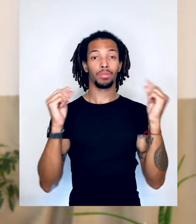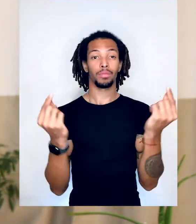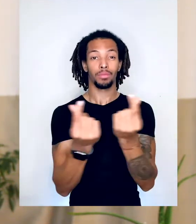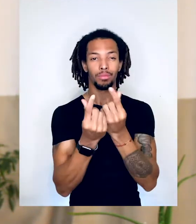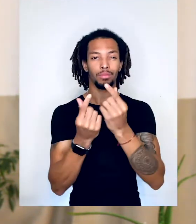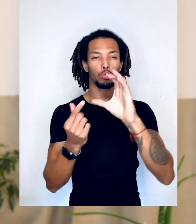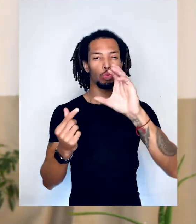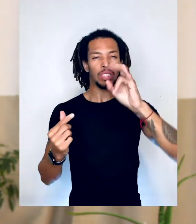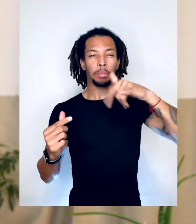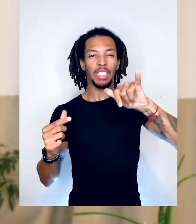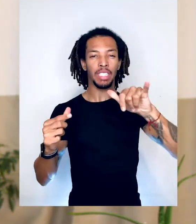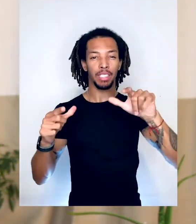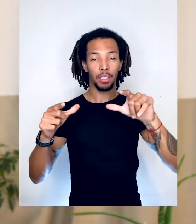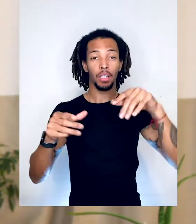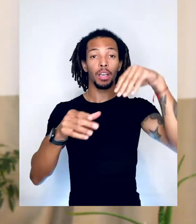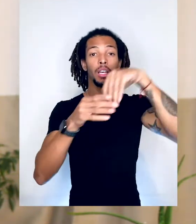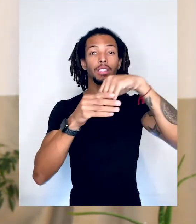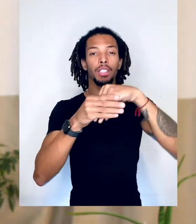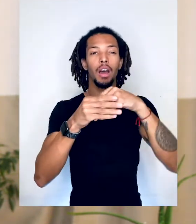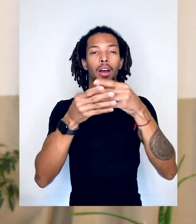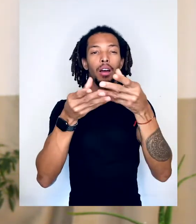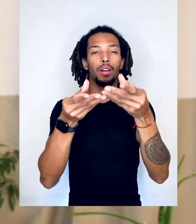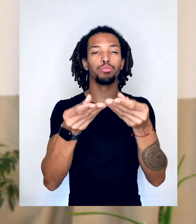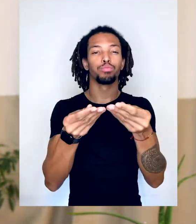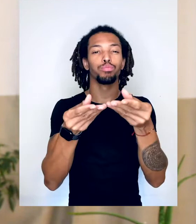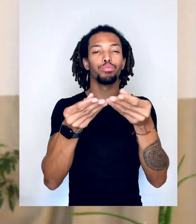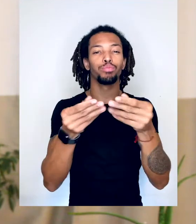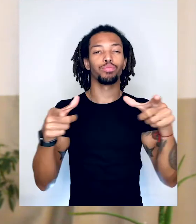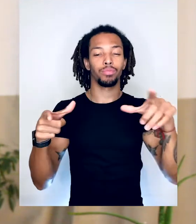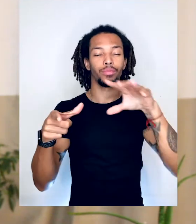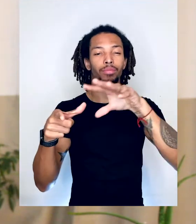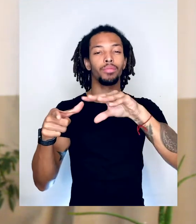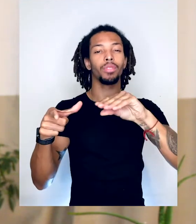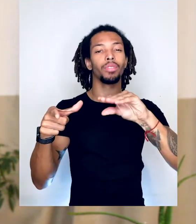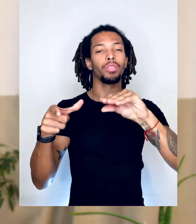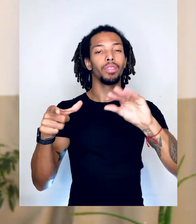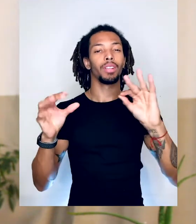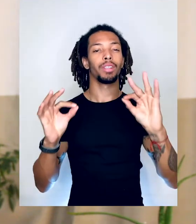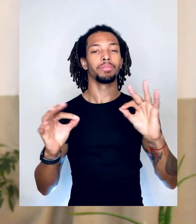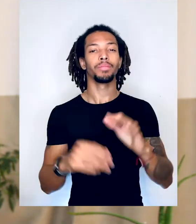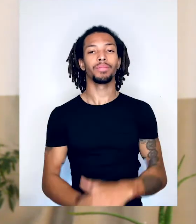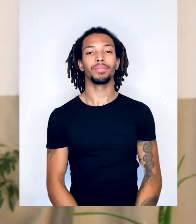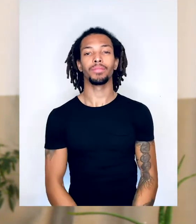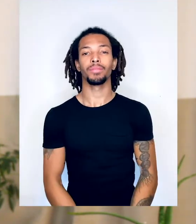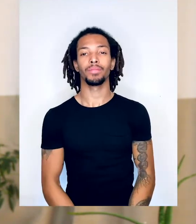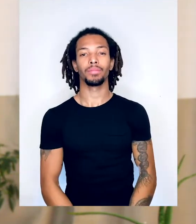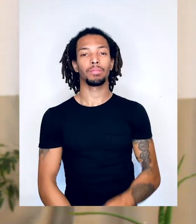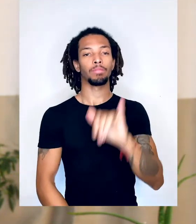but the sprouts on the inside are tender and chewy and that almost mimics exactly